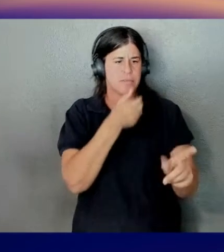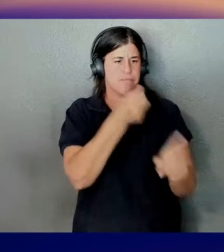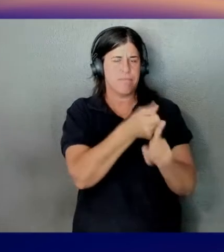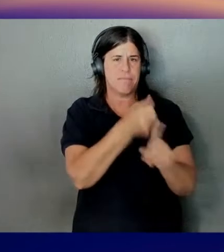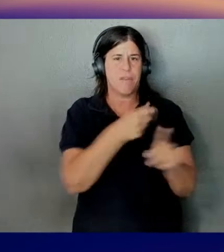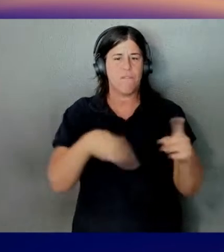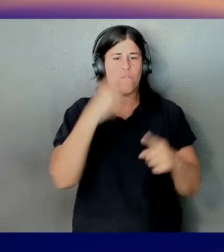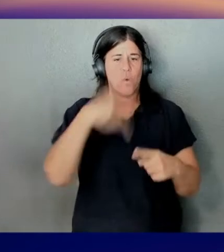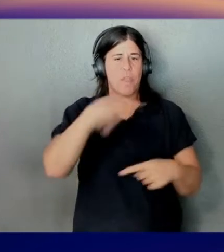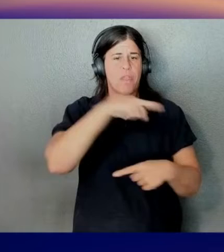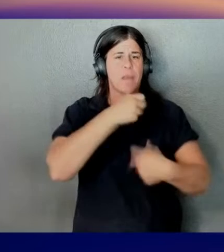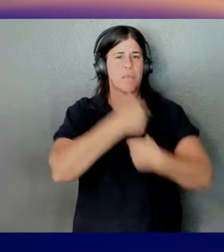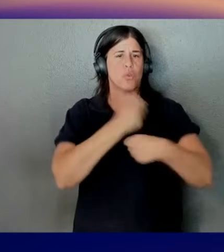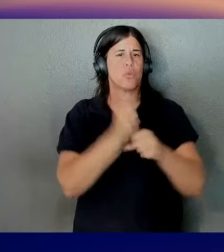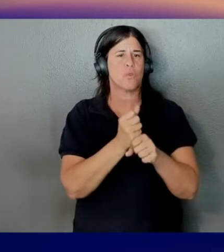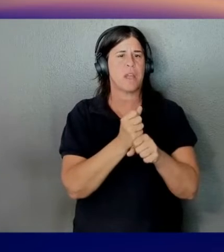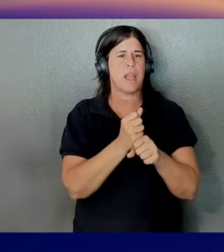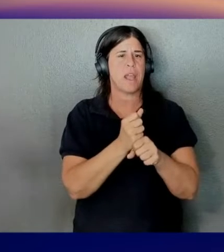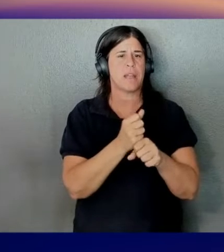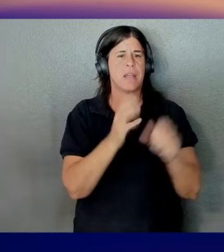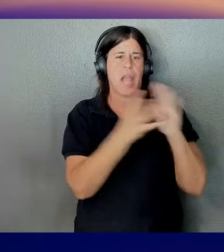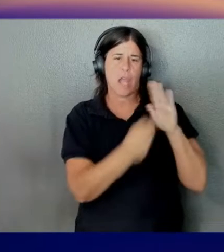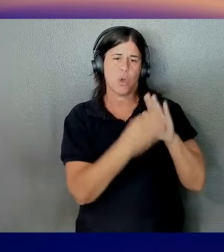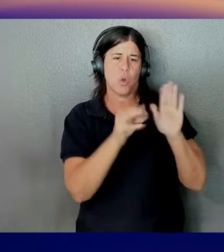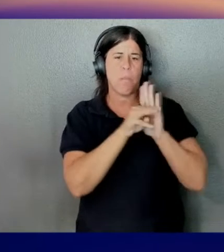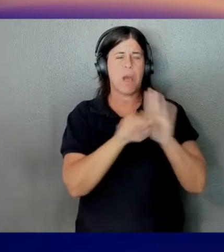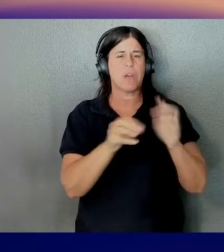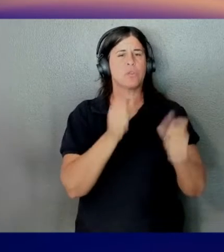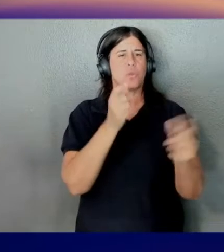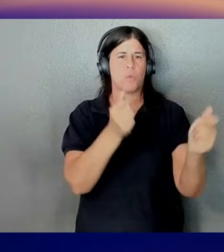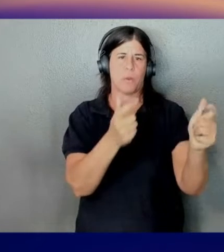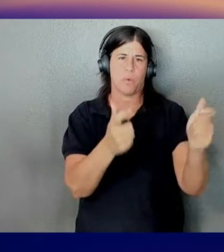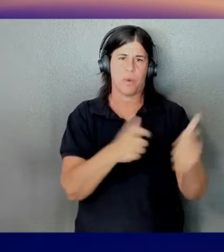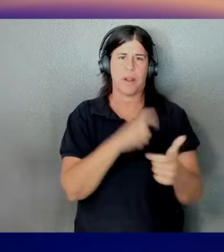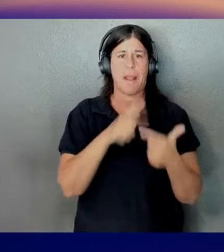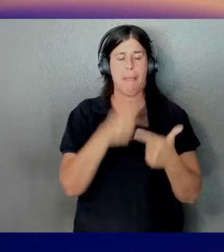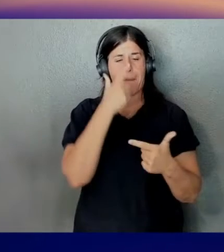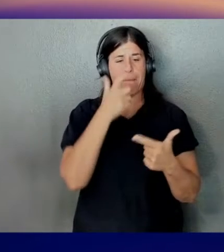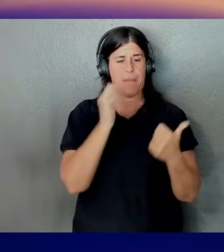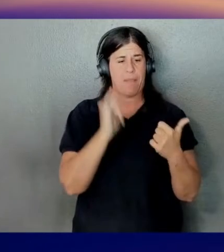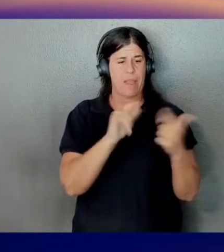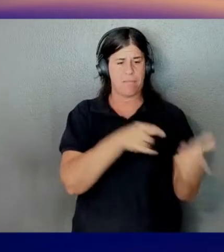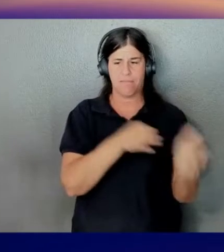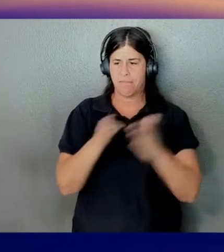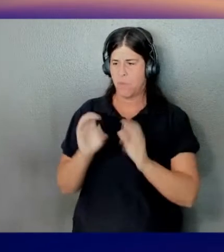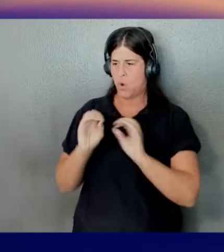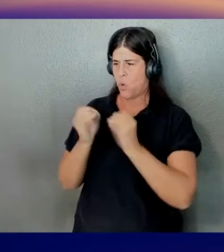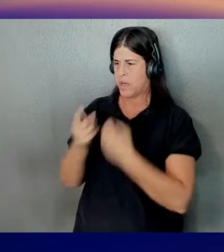build and deploy models very quickly. And since then, organizations have generated billions of